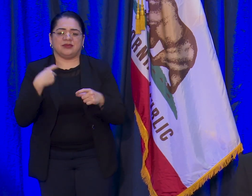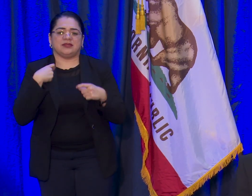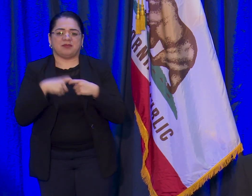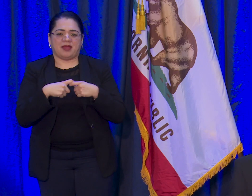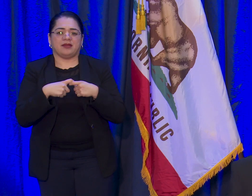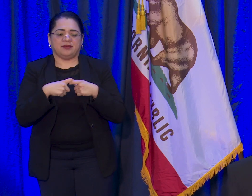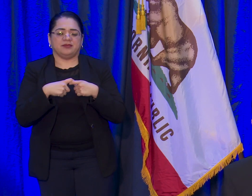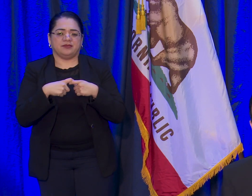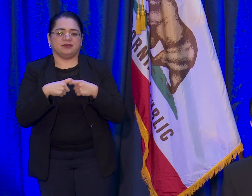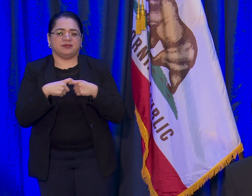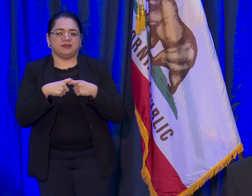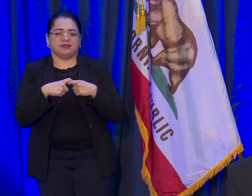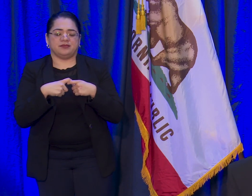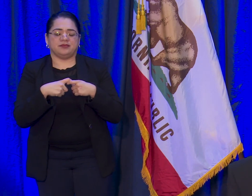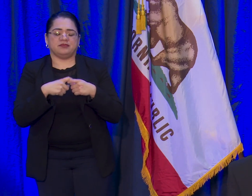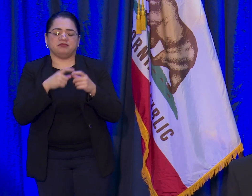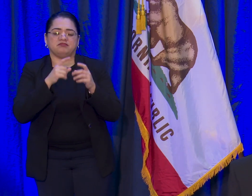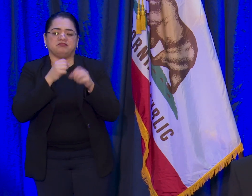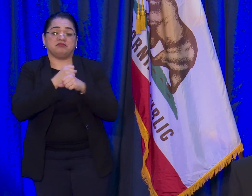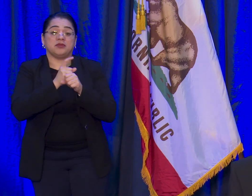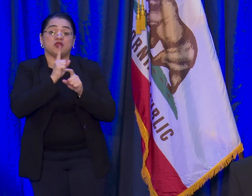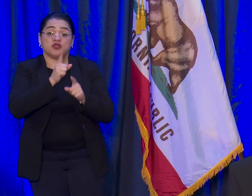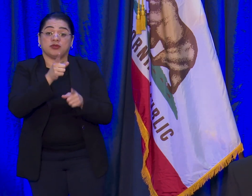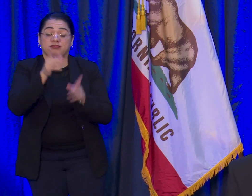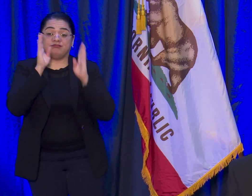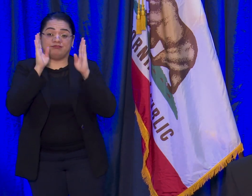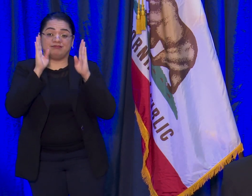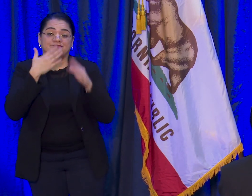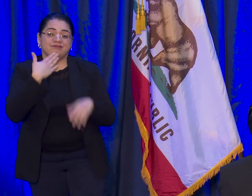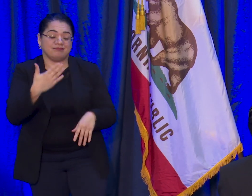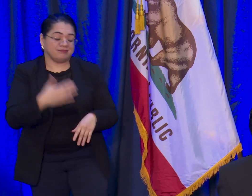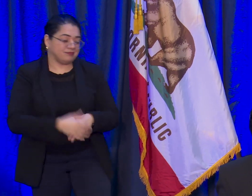folks in Spanish can also hear these points. Thank you. Thank you very much.